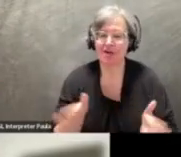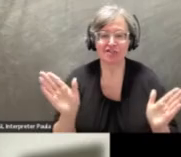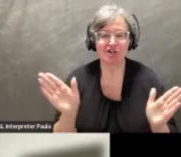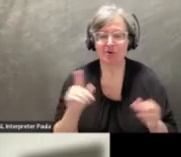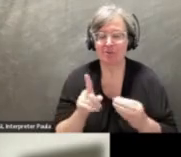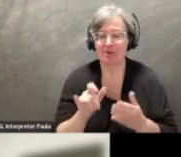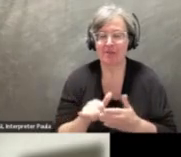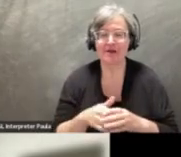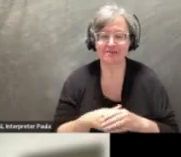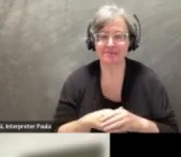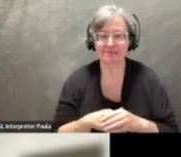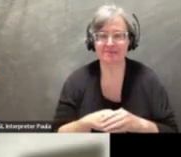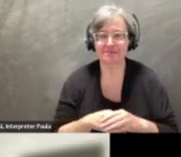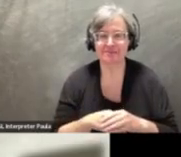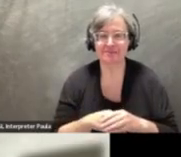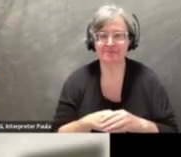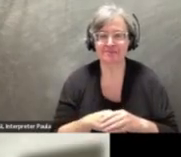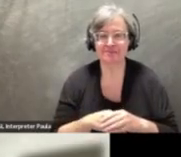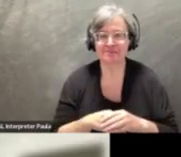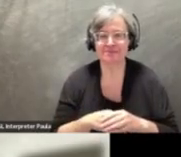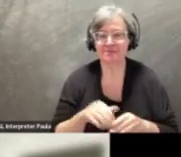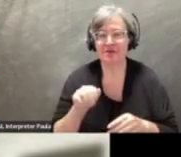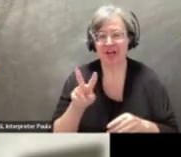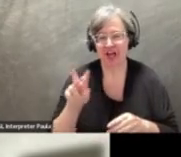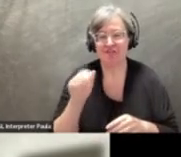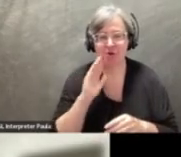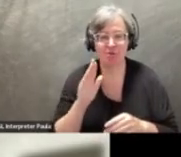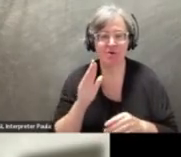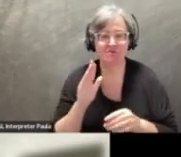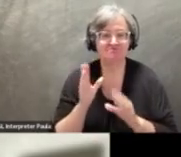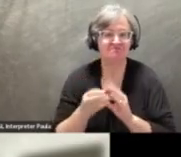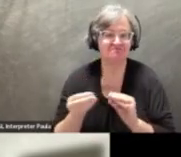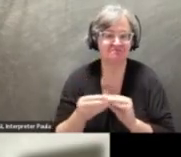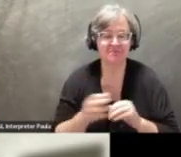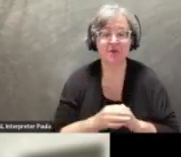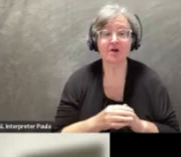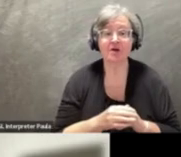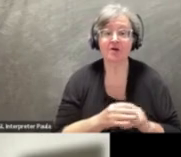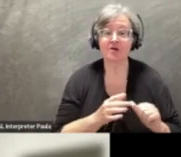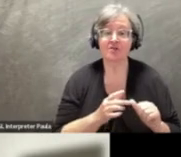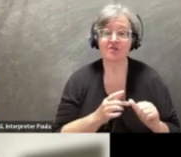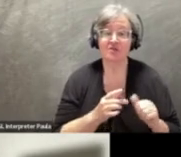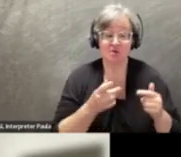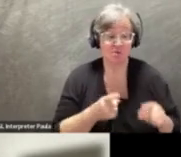we'll have Alva give some thoughts about this. But what we really want to think about when we think about advocacy, it